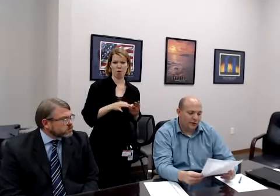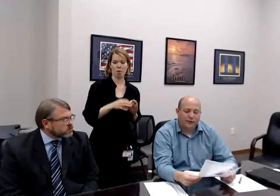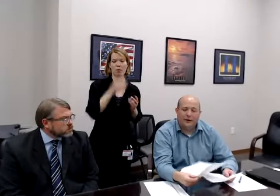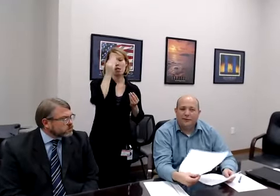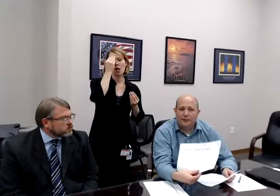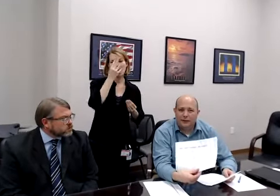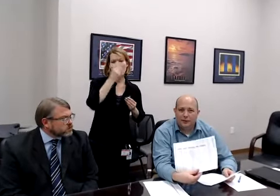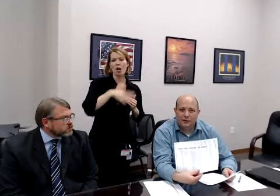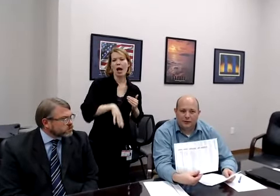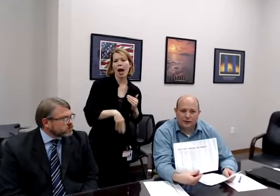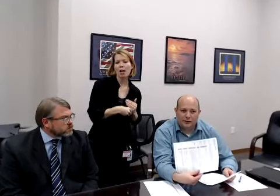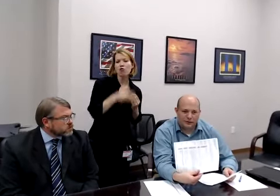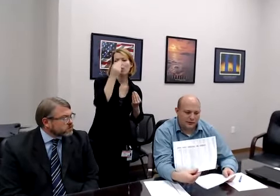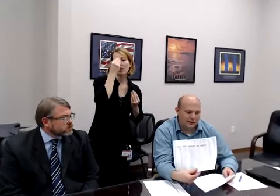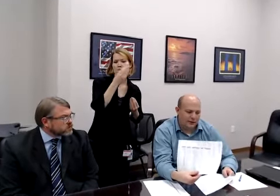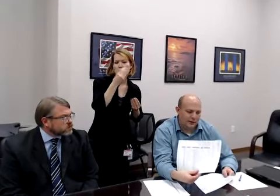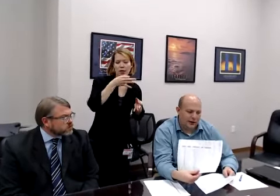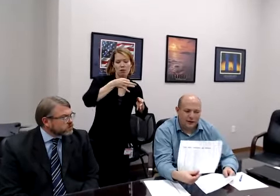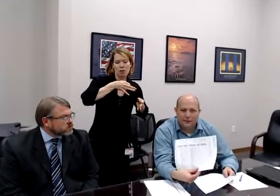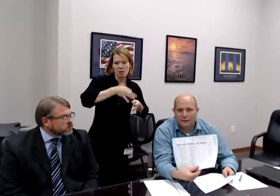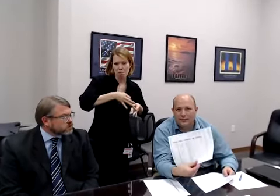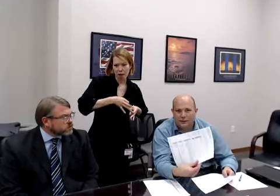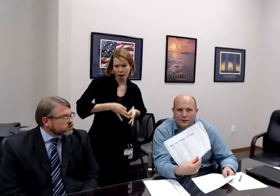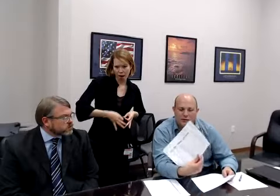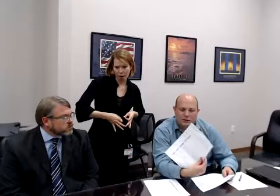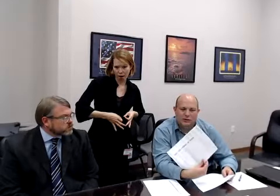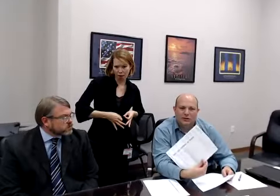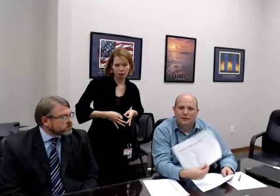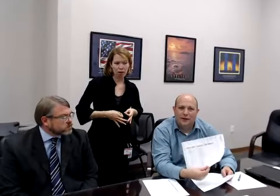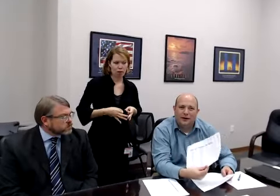the 12 A from the email address, which is essential a sheet of ID envelope.